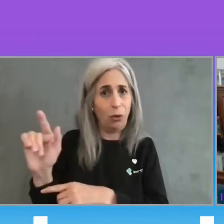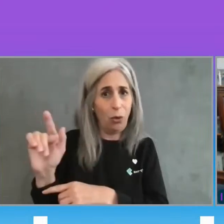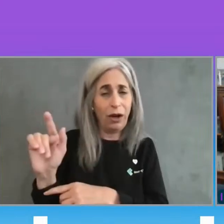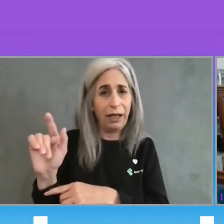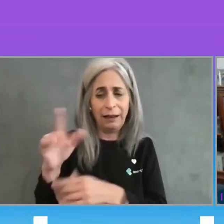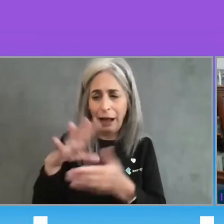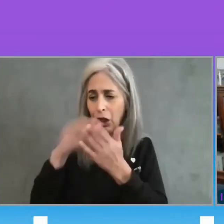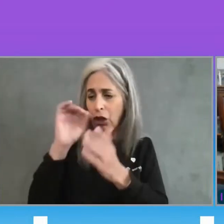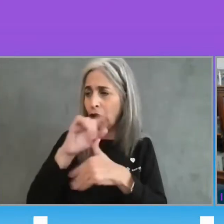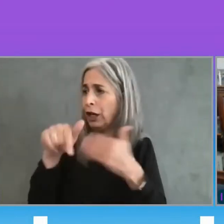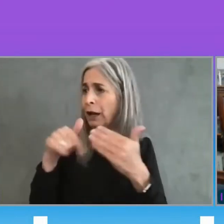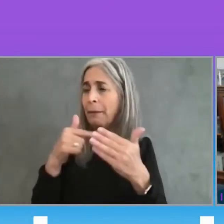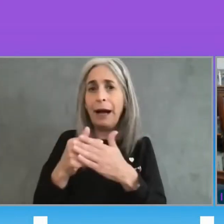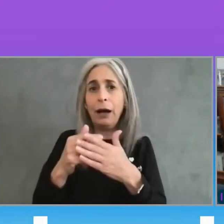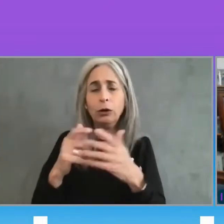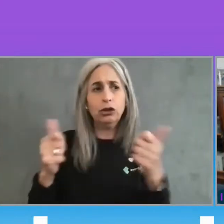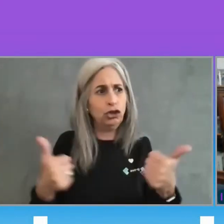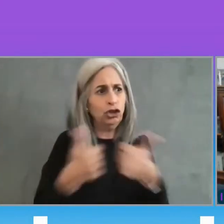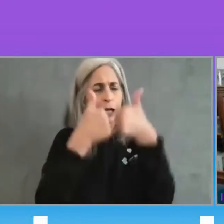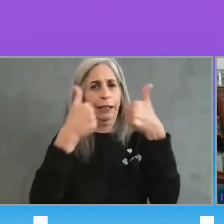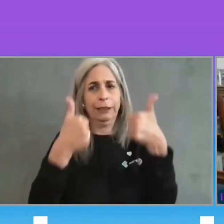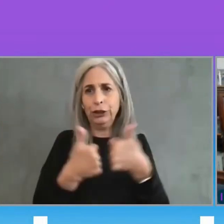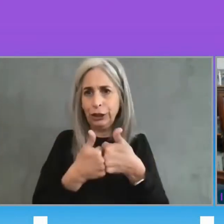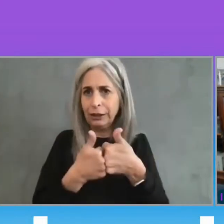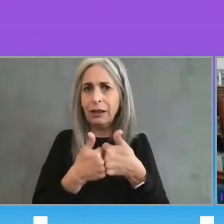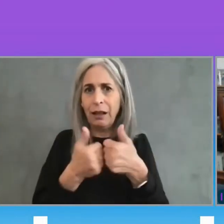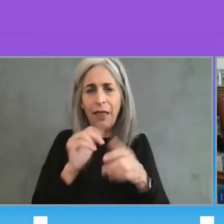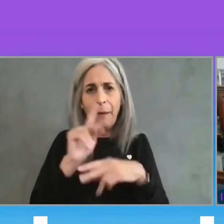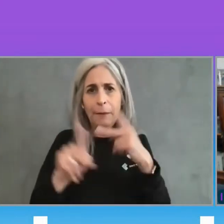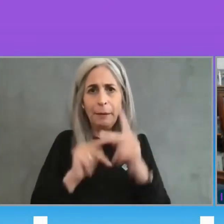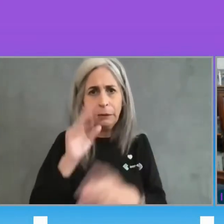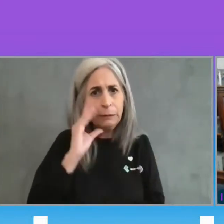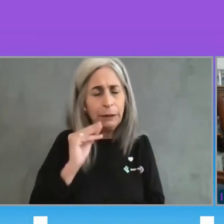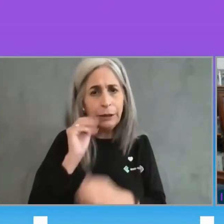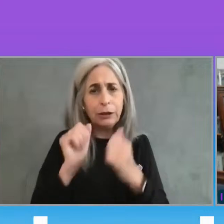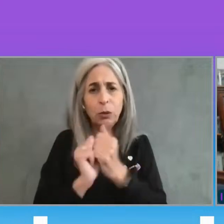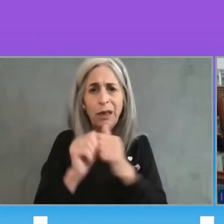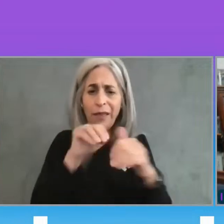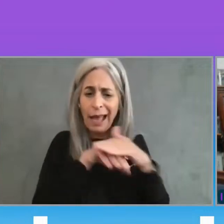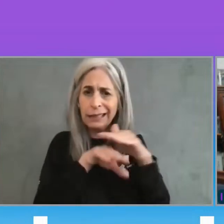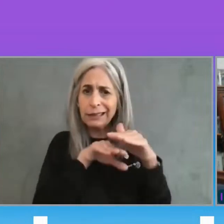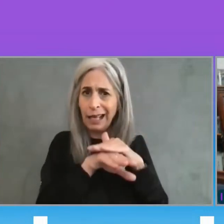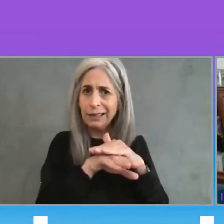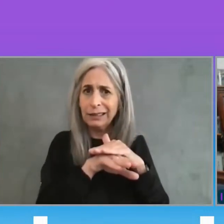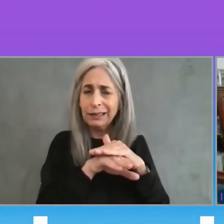Illinois, and learn about really, the challenges that